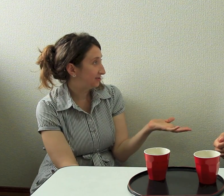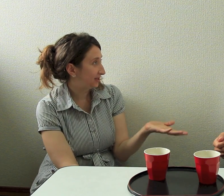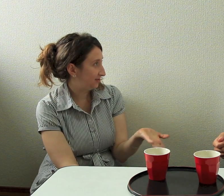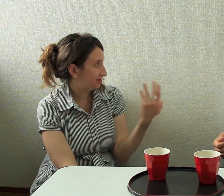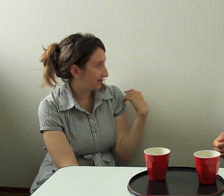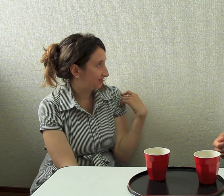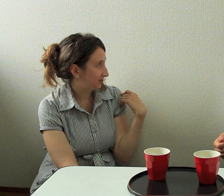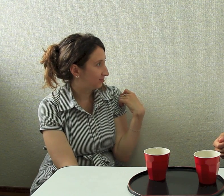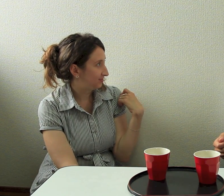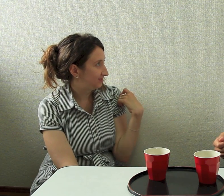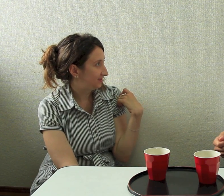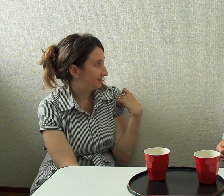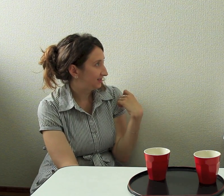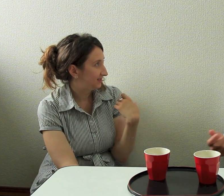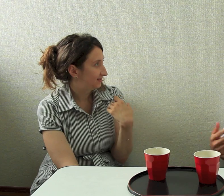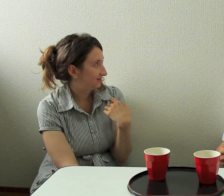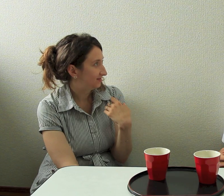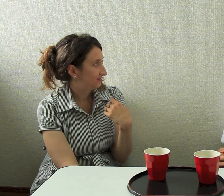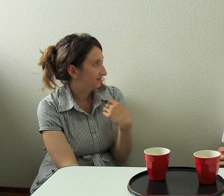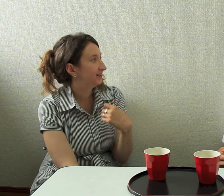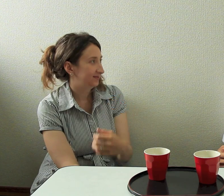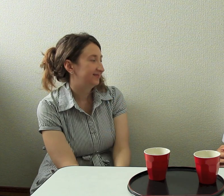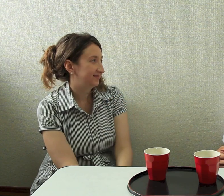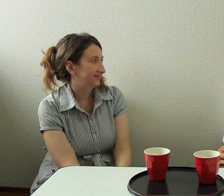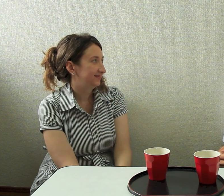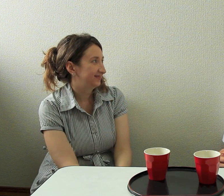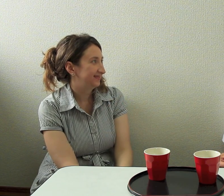So that's how you knew, that you needed to come home? Or, that they were searching for me.